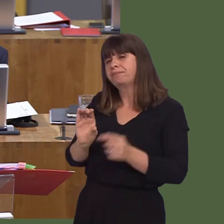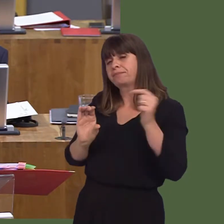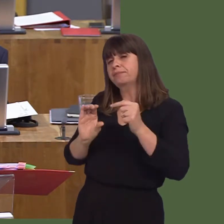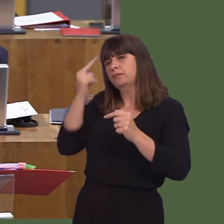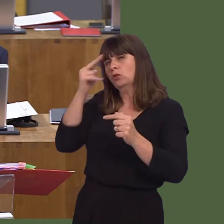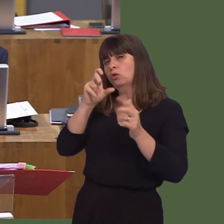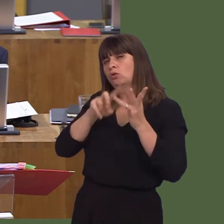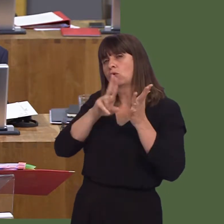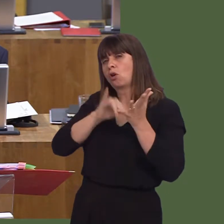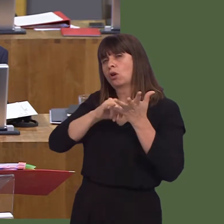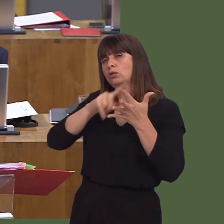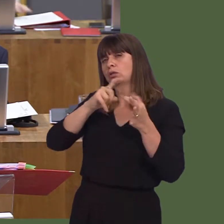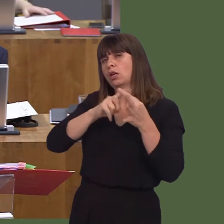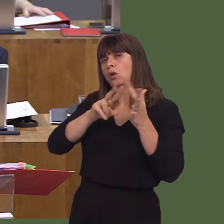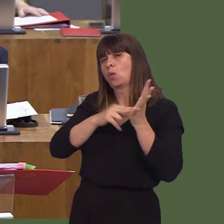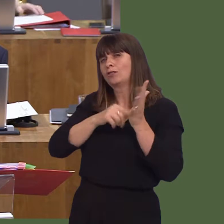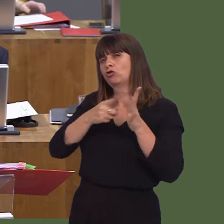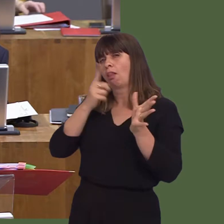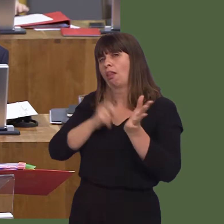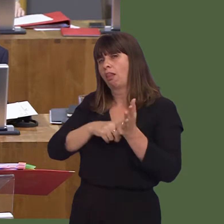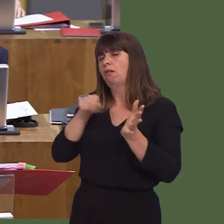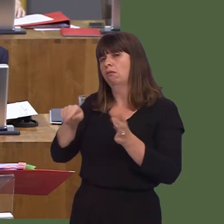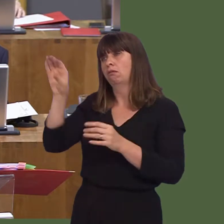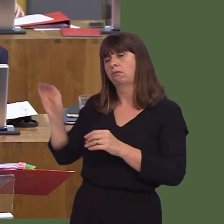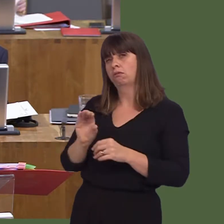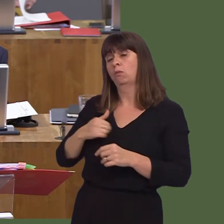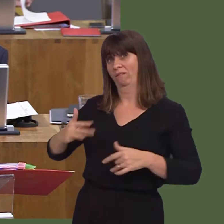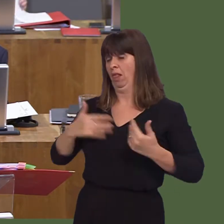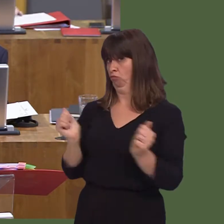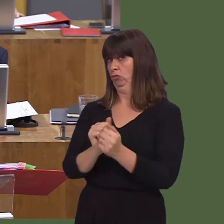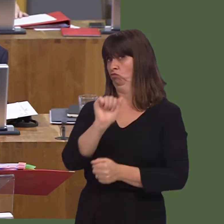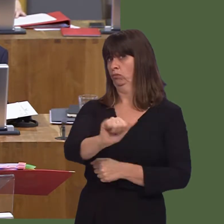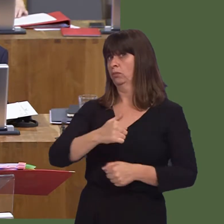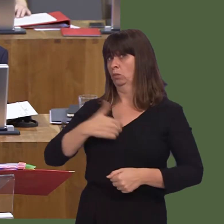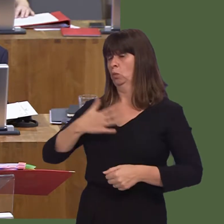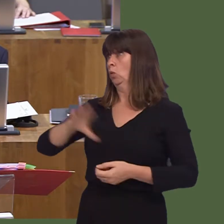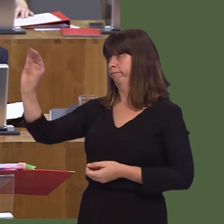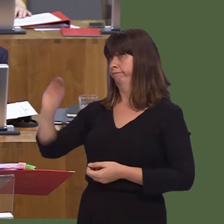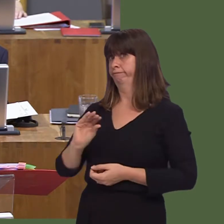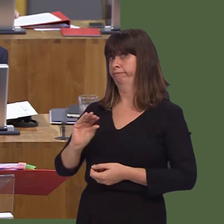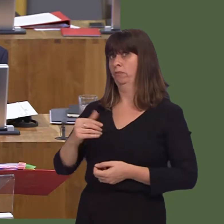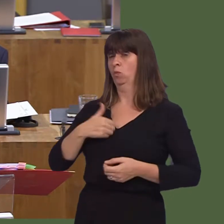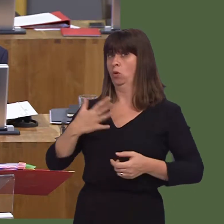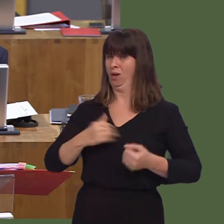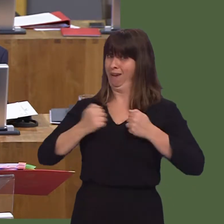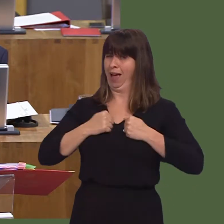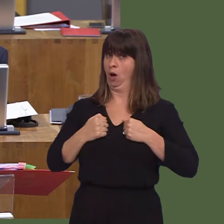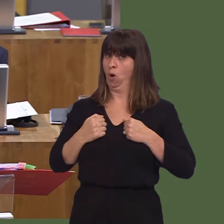Welsh Government thinks that there should be such a consequential as a result of that spending. We would like our trains to be built here in Wales, we would like the money to facilitate